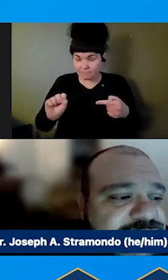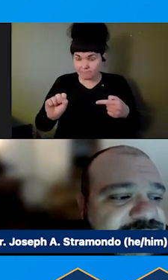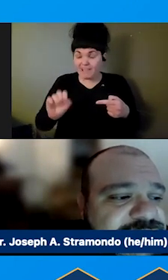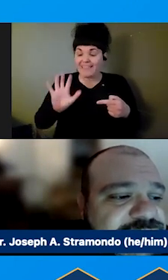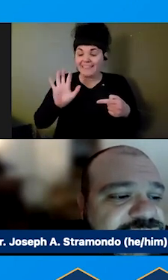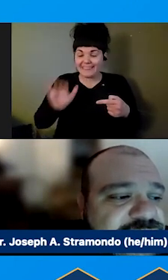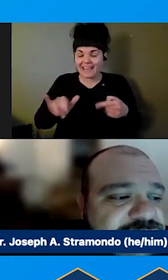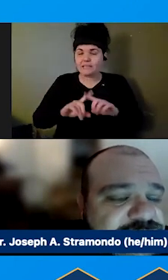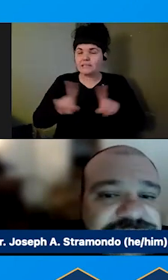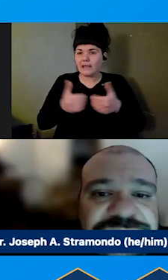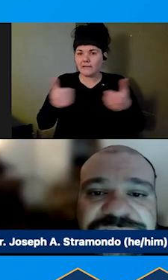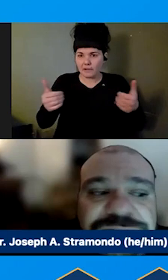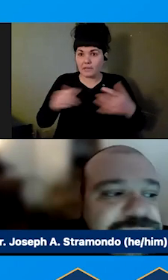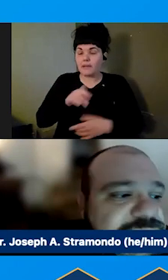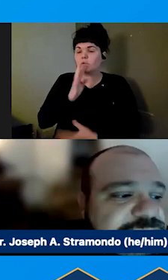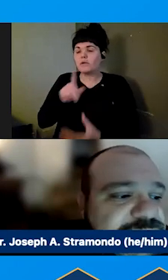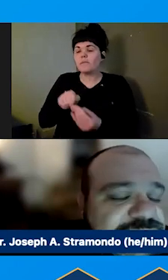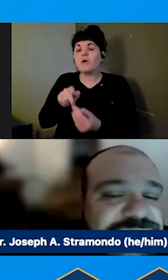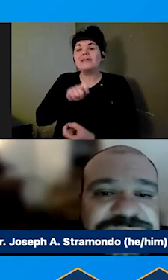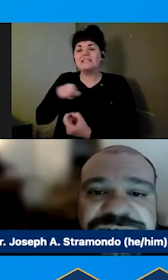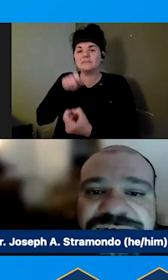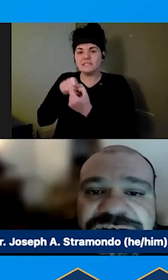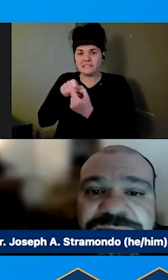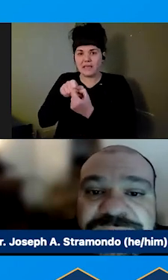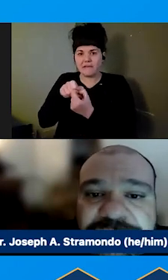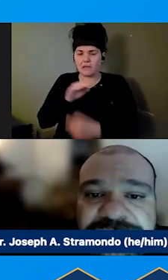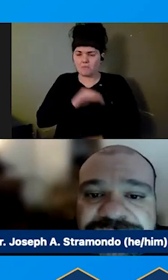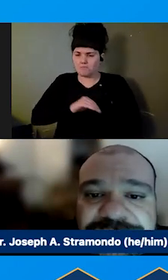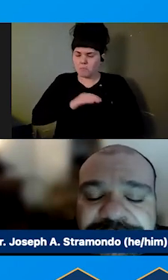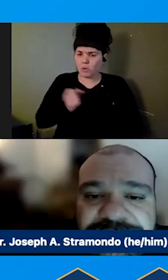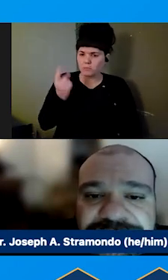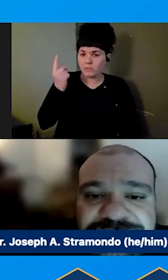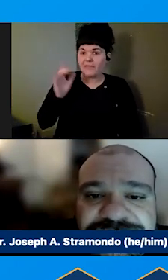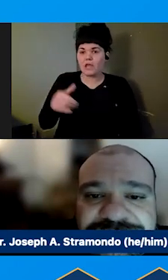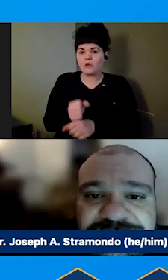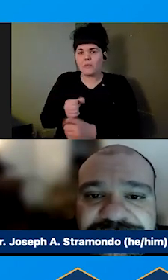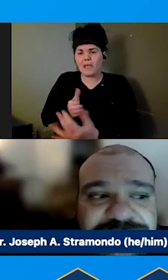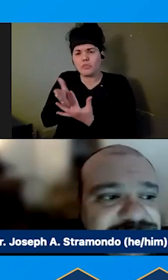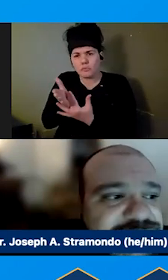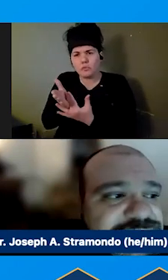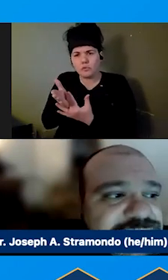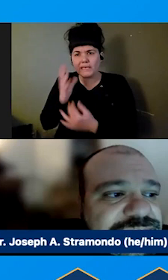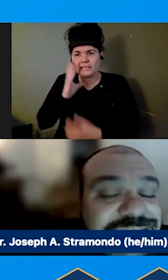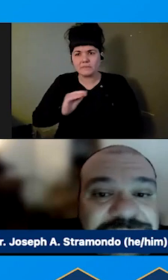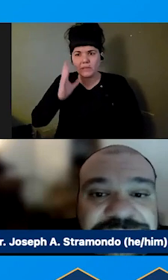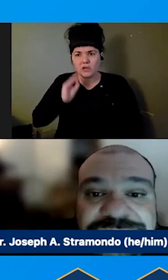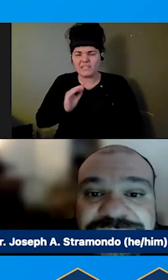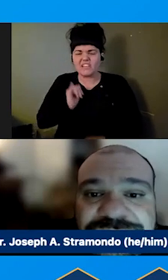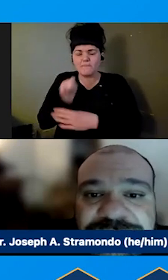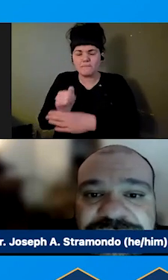understandings that are generated through the experience of impairment. So what she's saying here is the ethics of